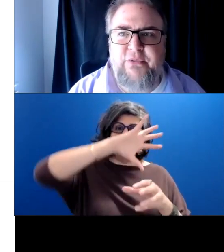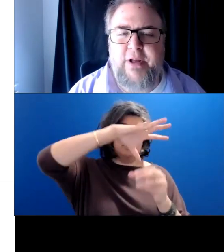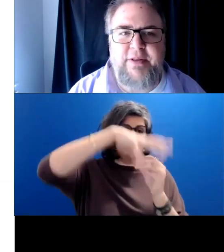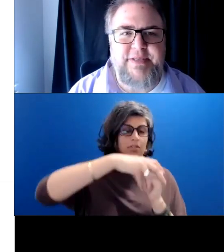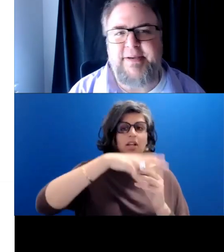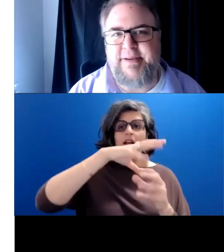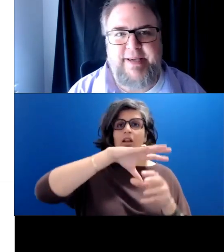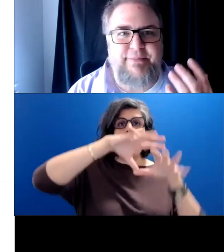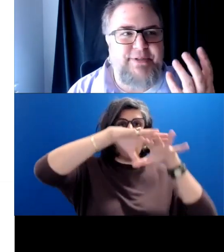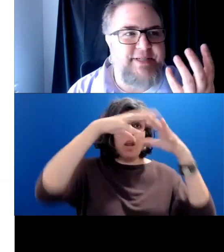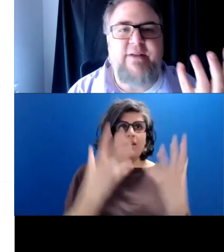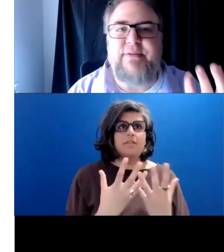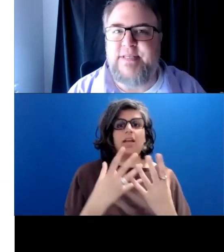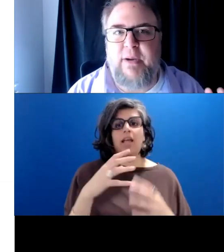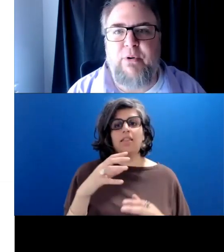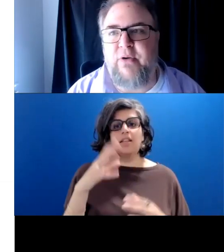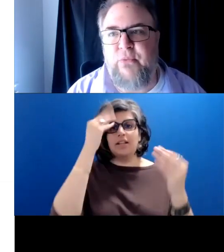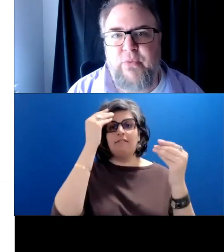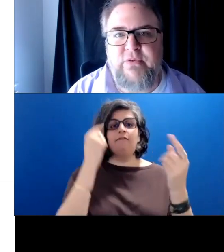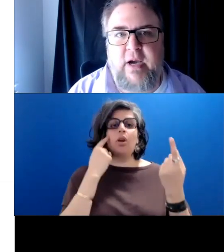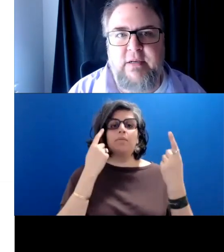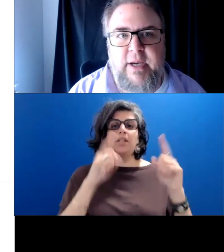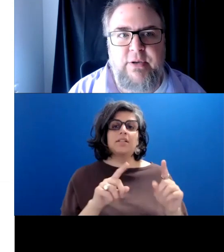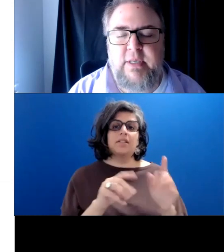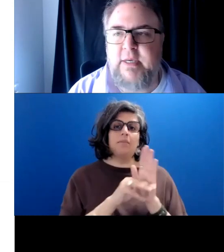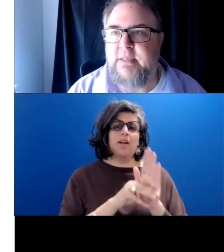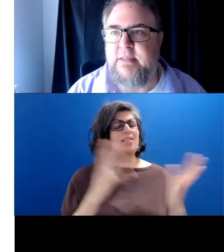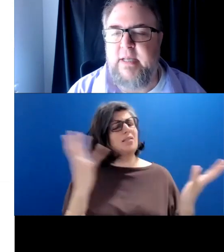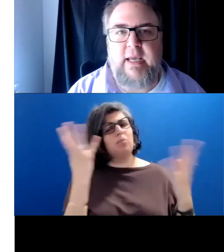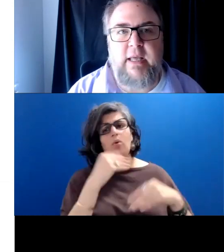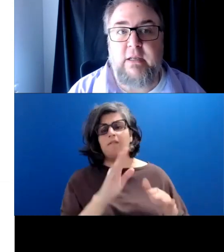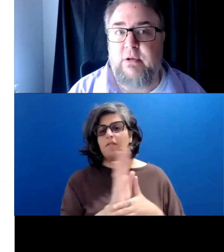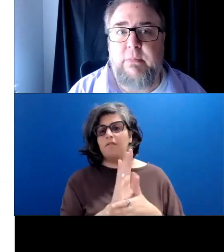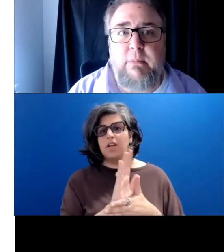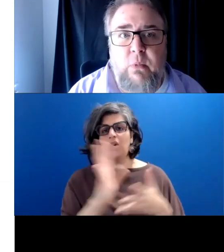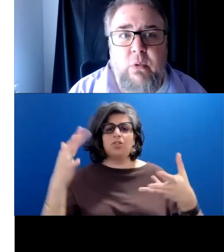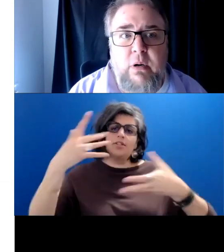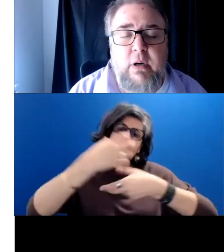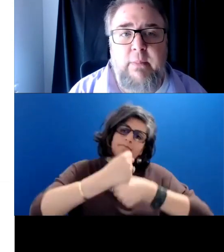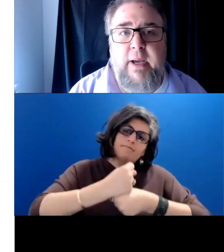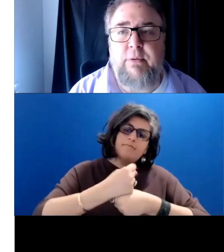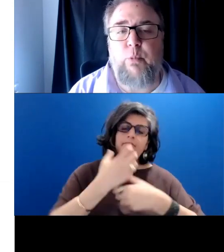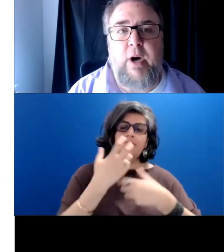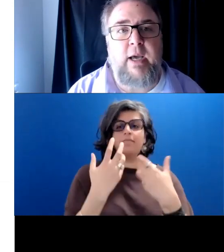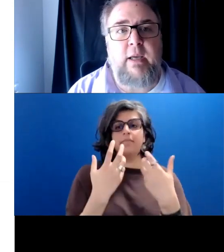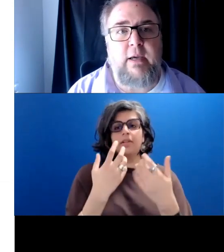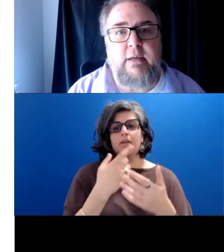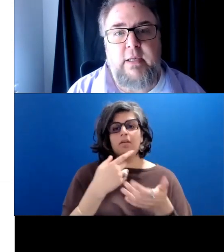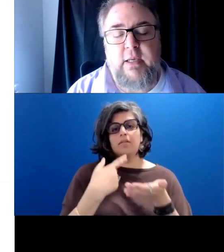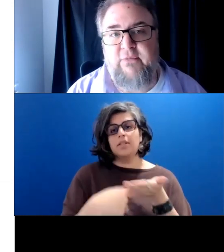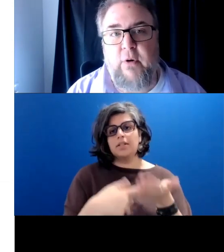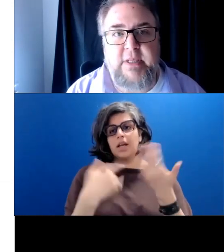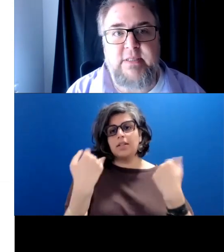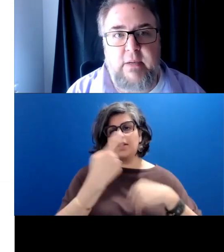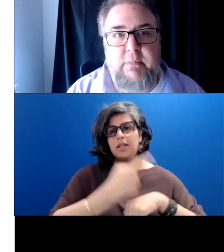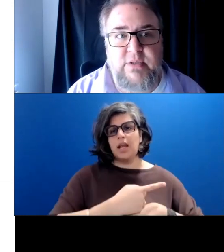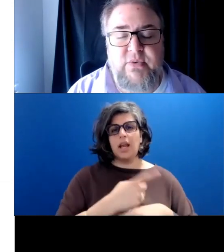as well as a just kind of a summary of what we've talked about today and a little bit more about why informed consent models